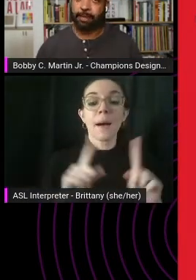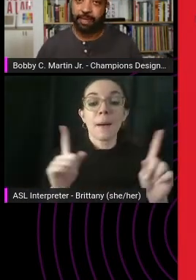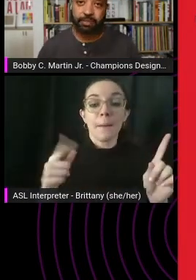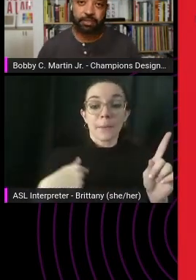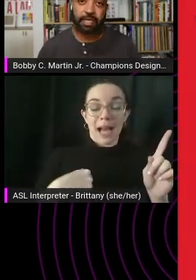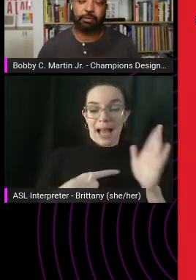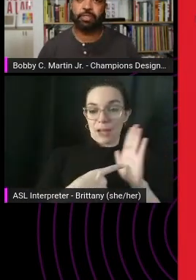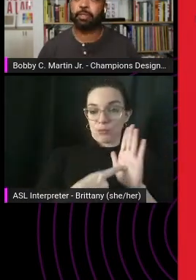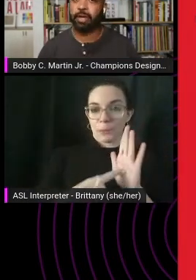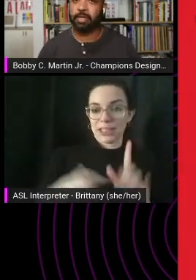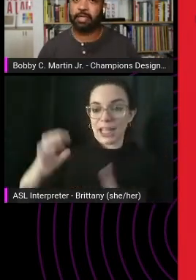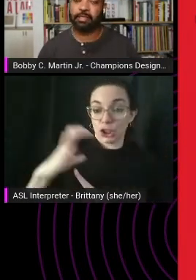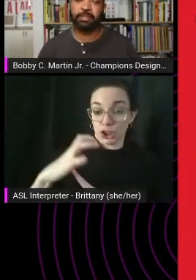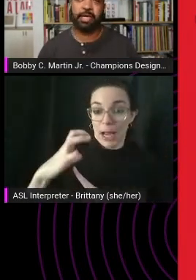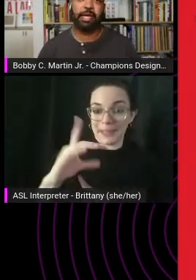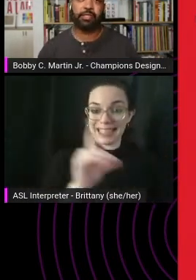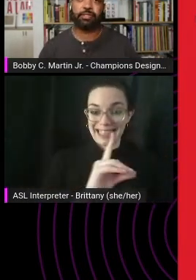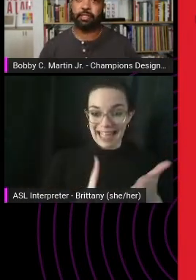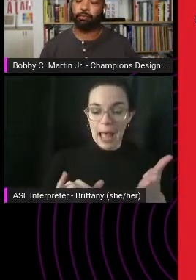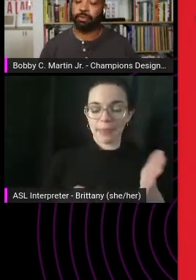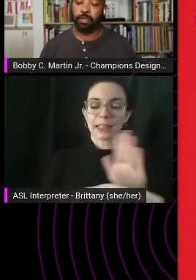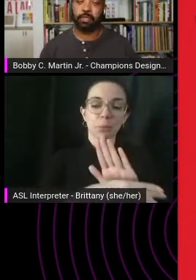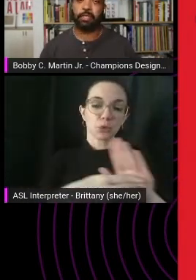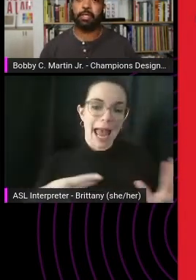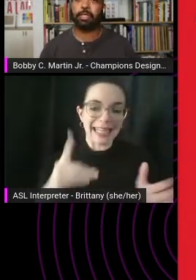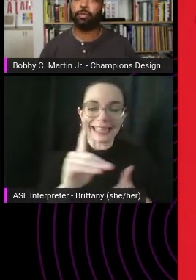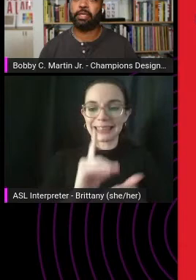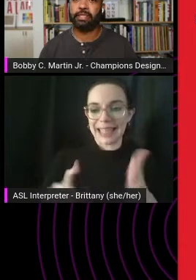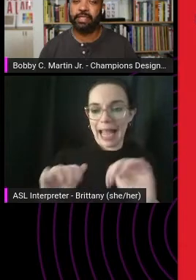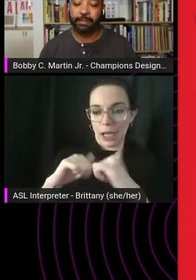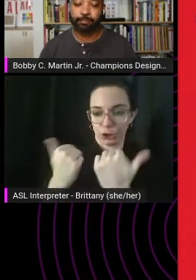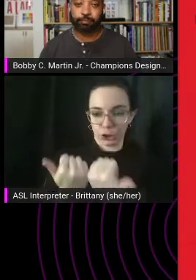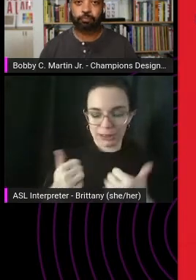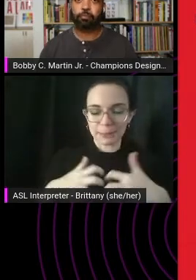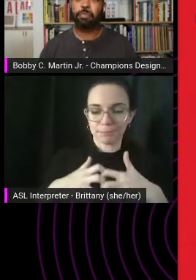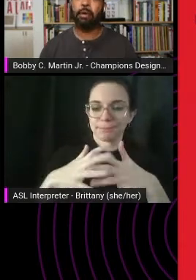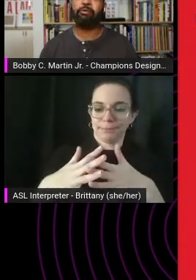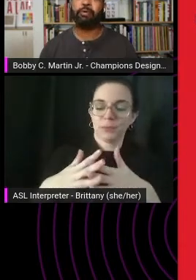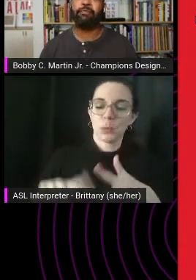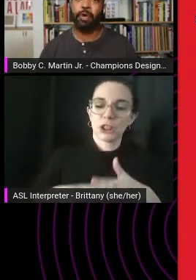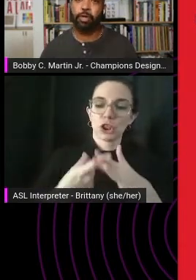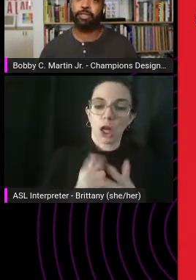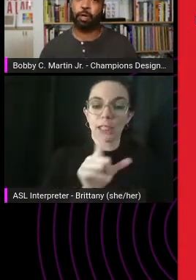Champions Design, which is a branding and design agency. We started in 2010. And we really focus